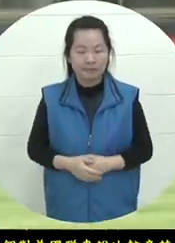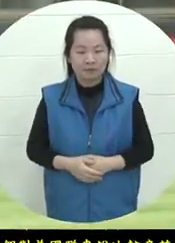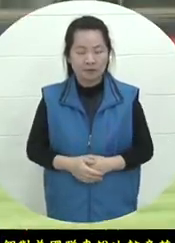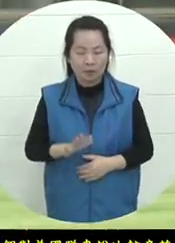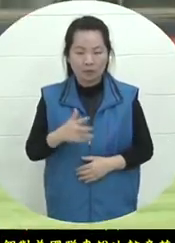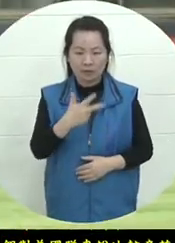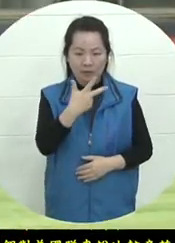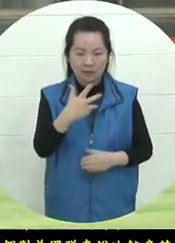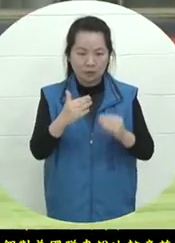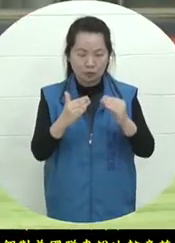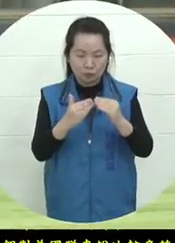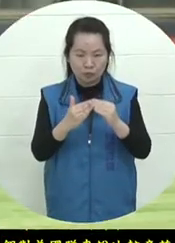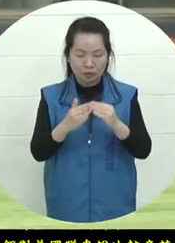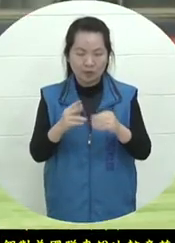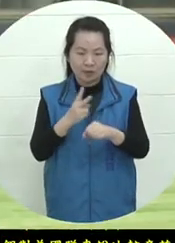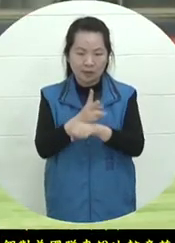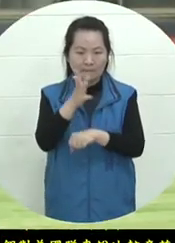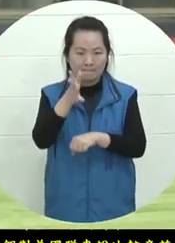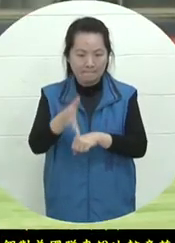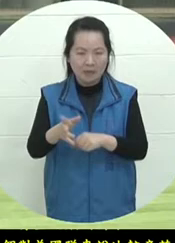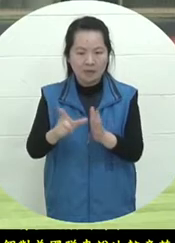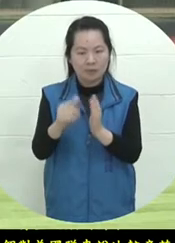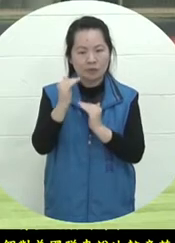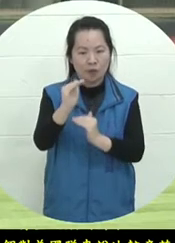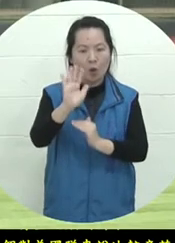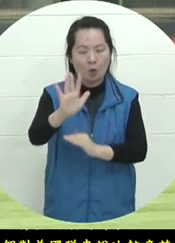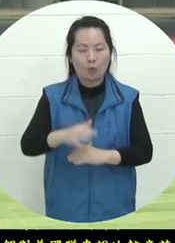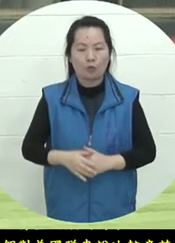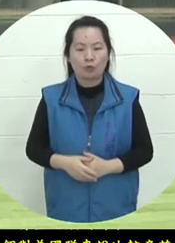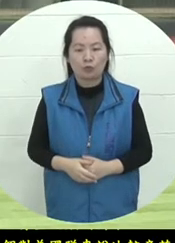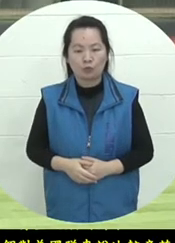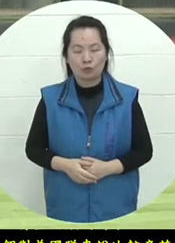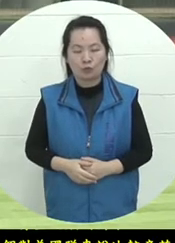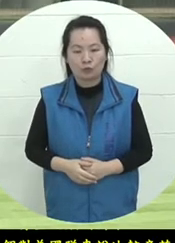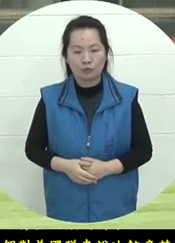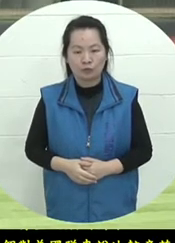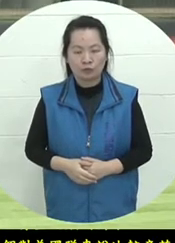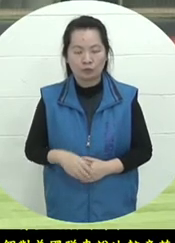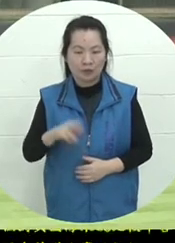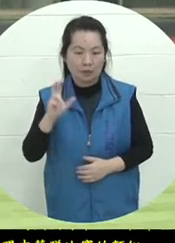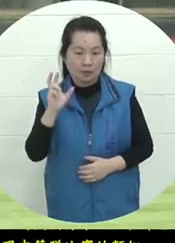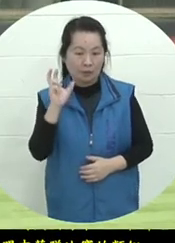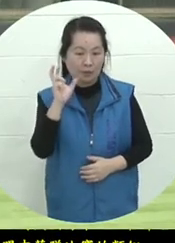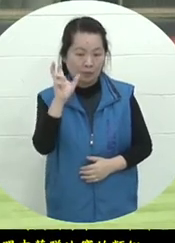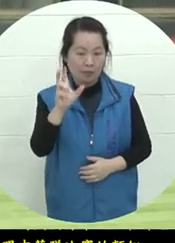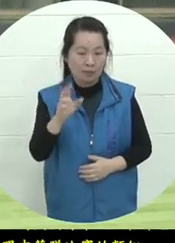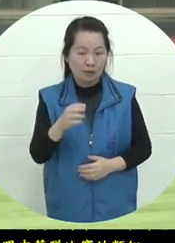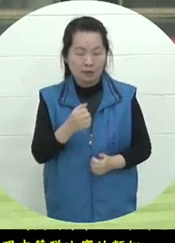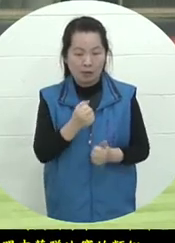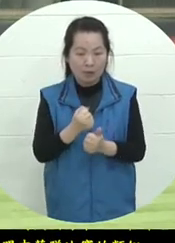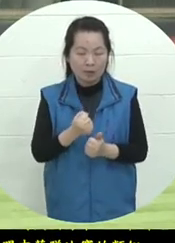There is a time limit of two and a half hours. With the pressure of your pitcher, if the score is not good